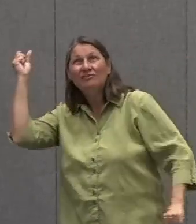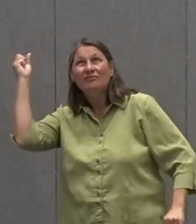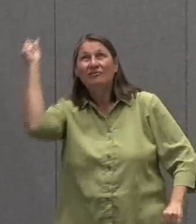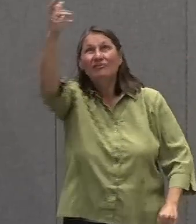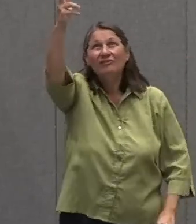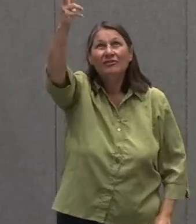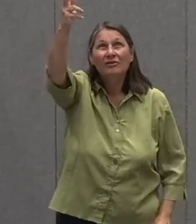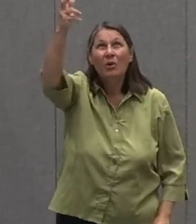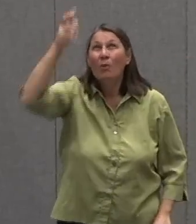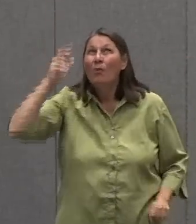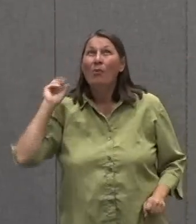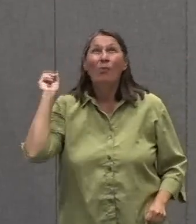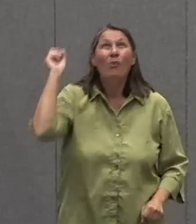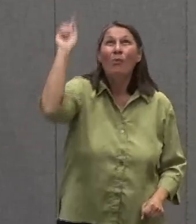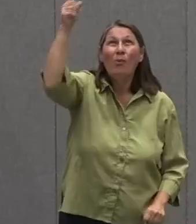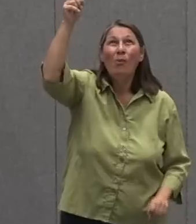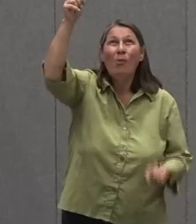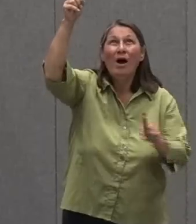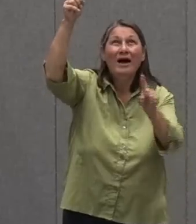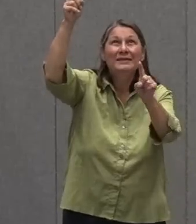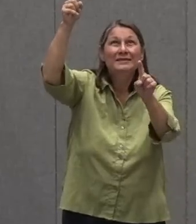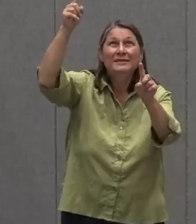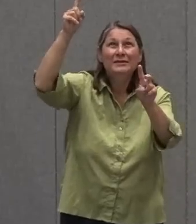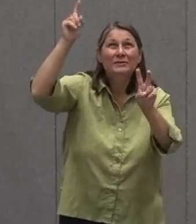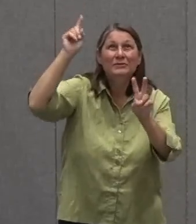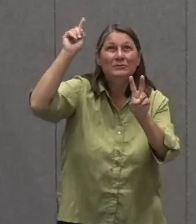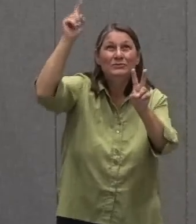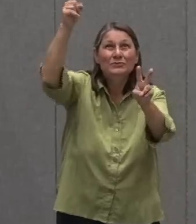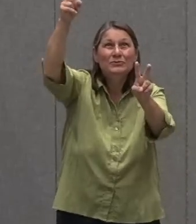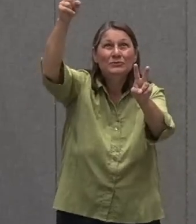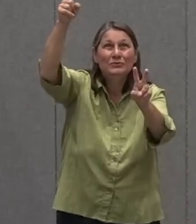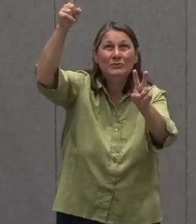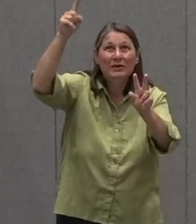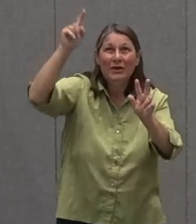"One, two, three," he began counting.